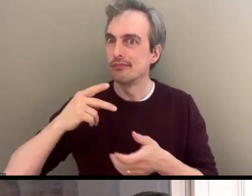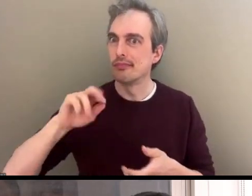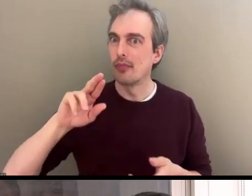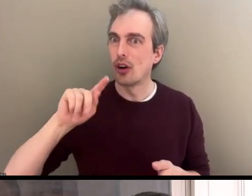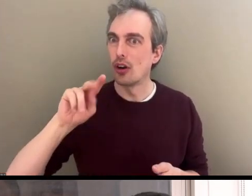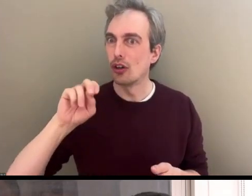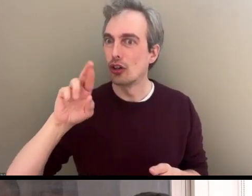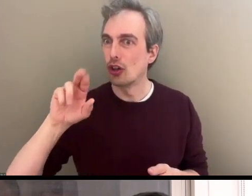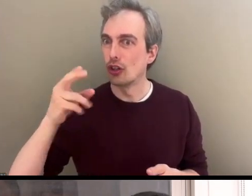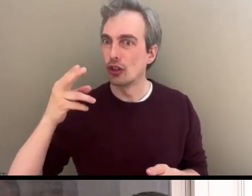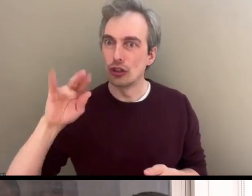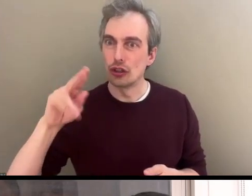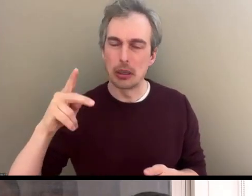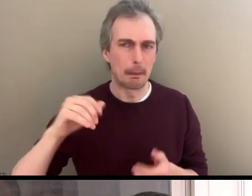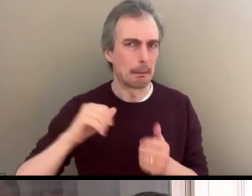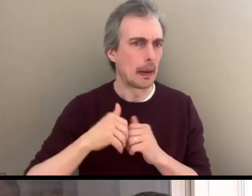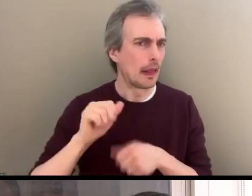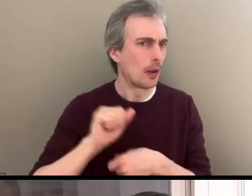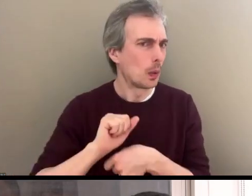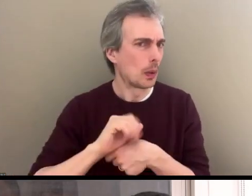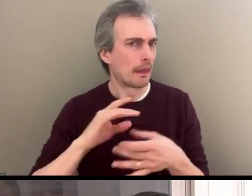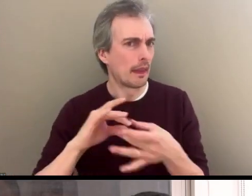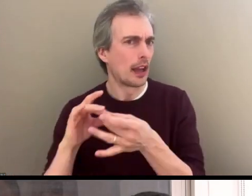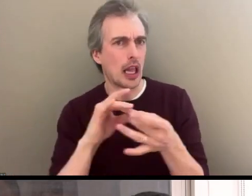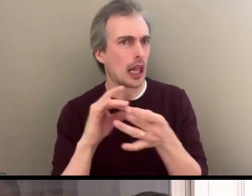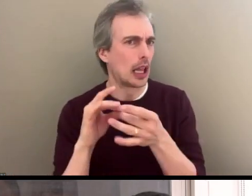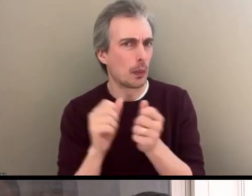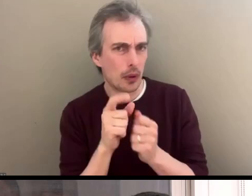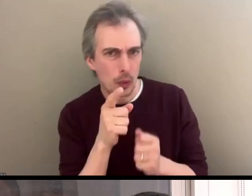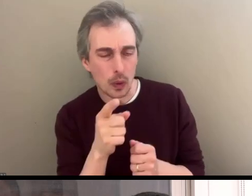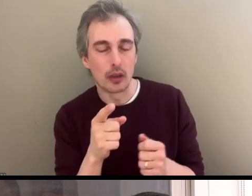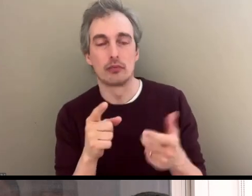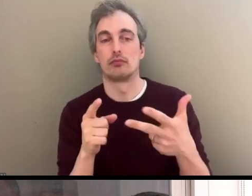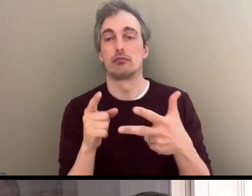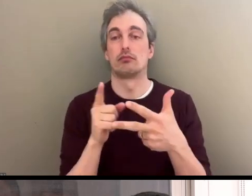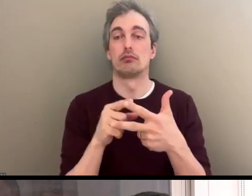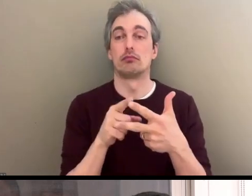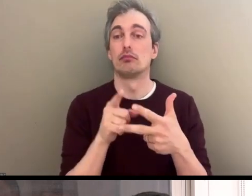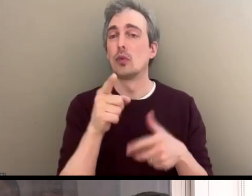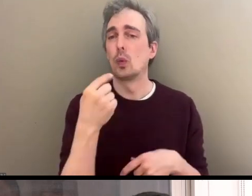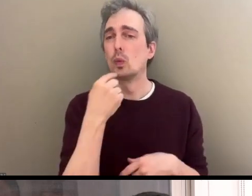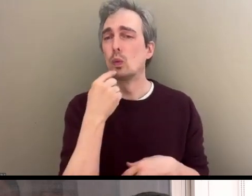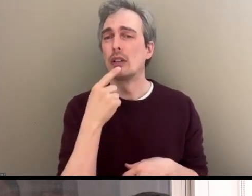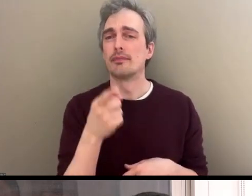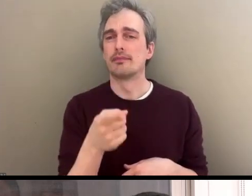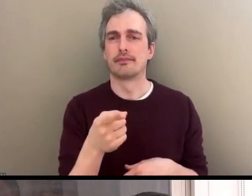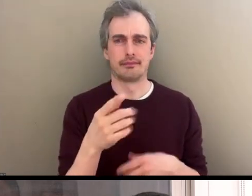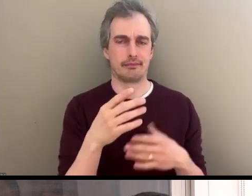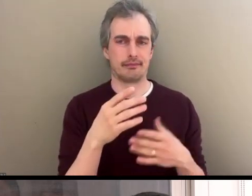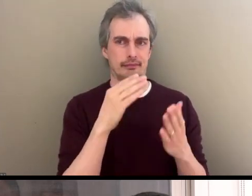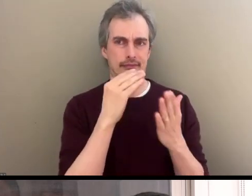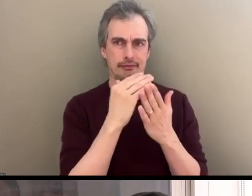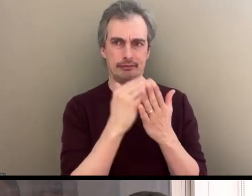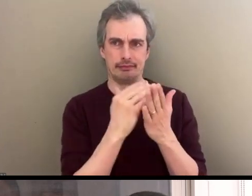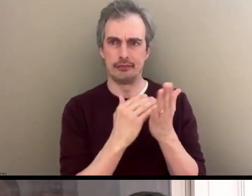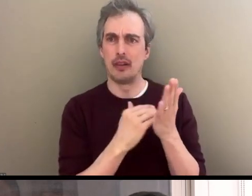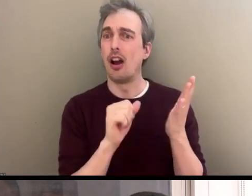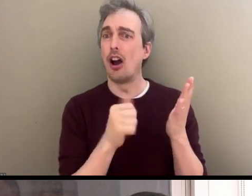So that's one. Two is you mentioned that it listed other countries, and I've done work with a lot of international countries.